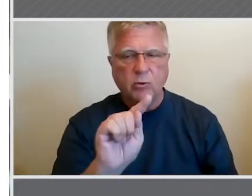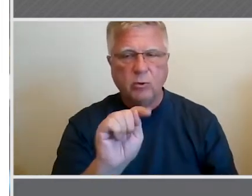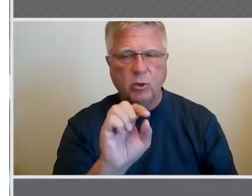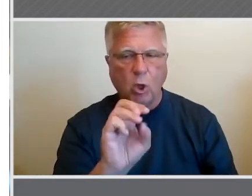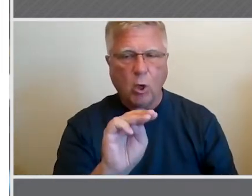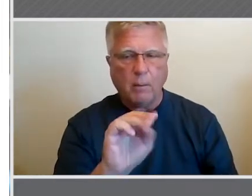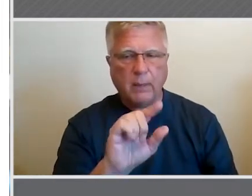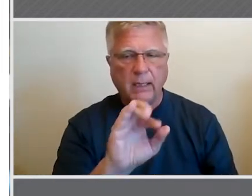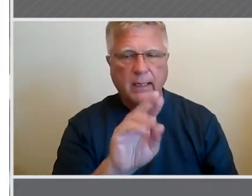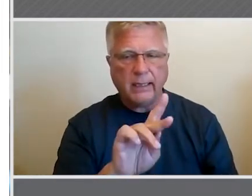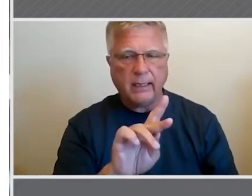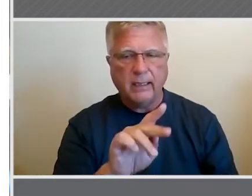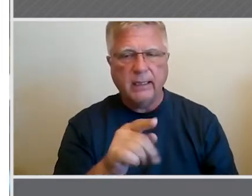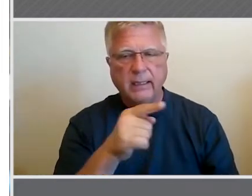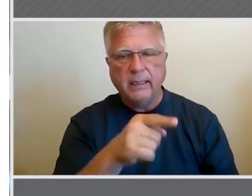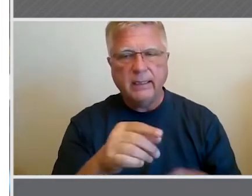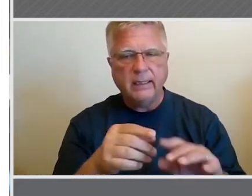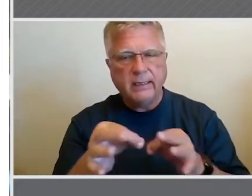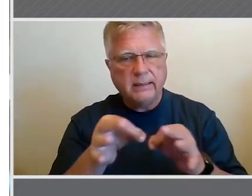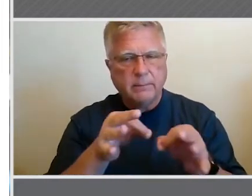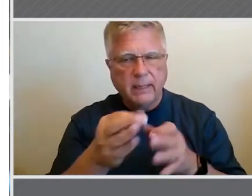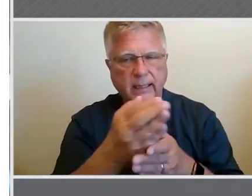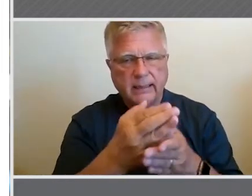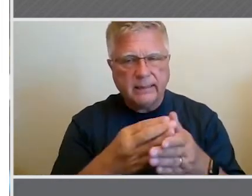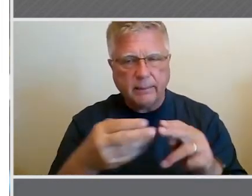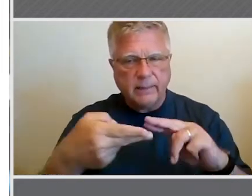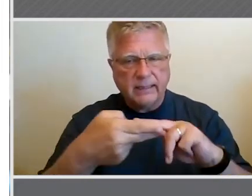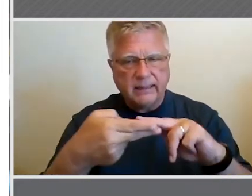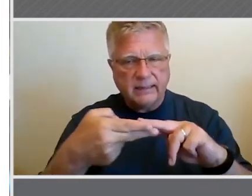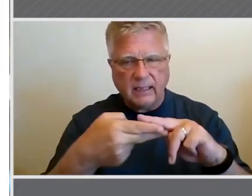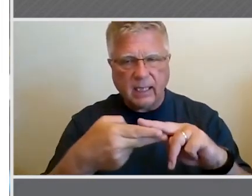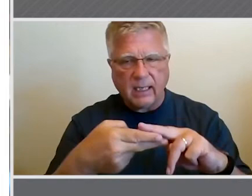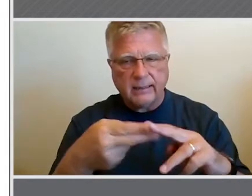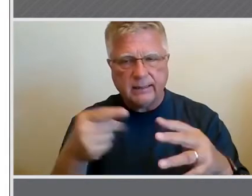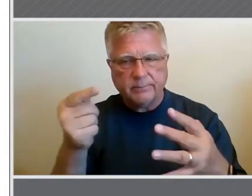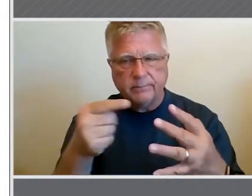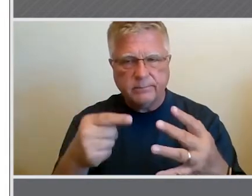Sure, thanks yeah you can thanks Shana.